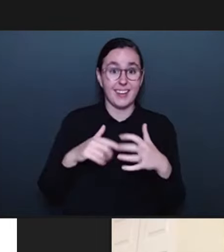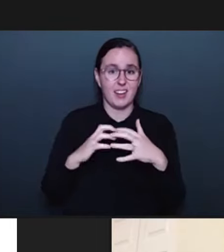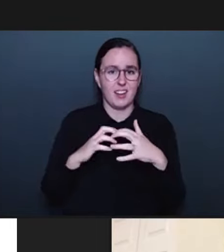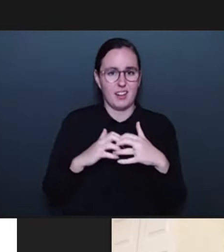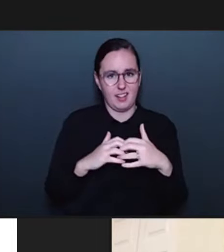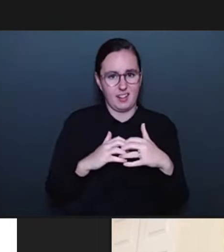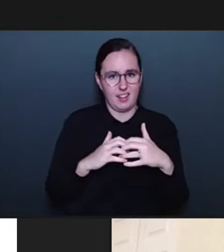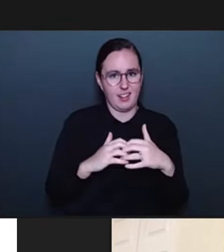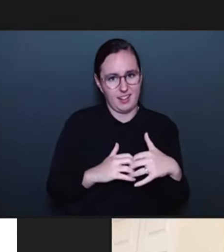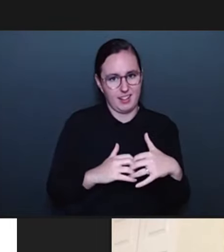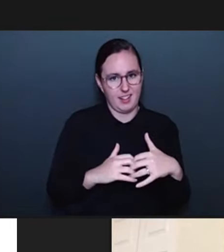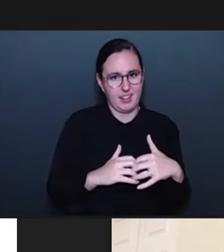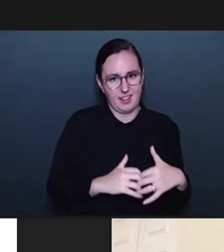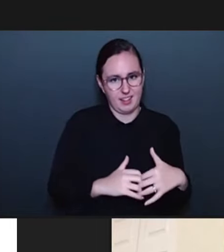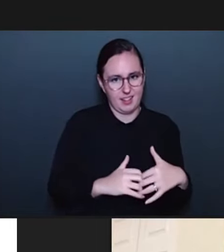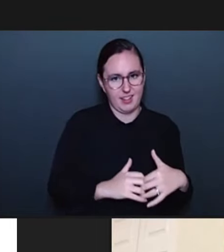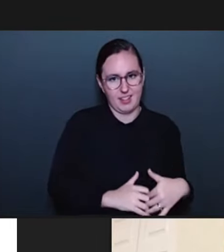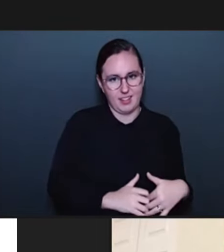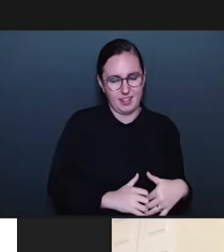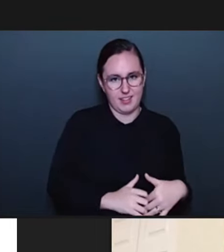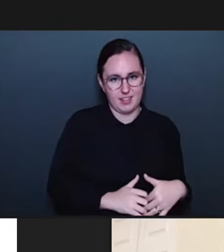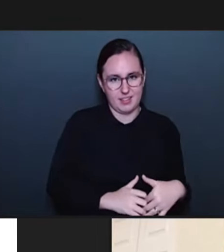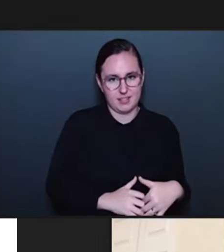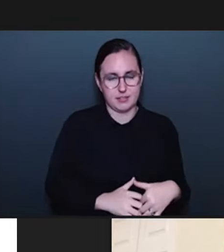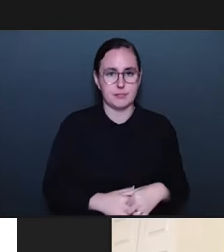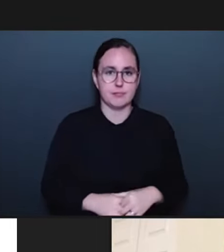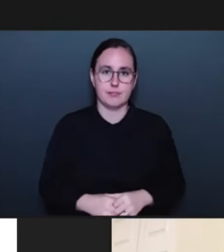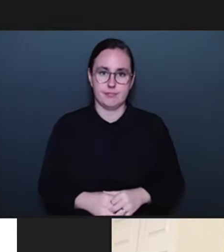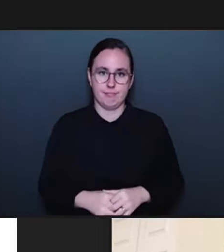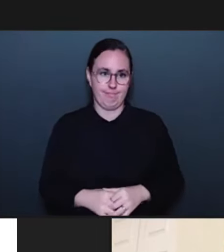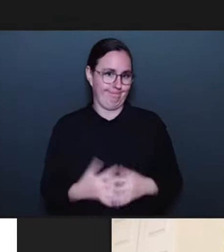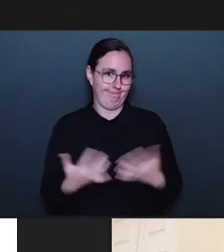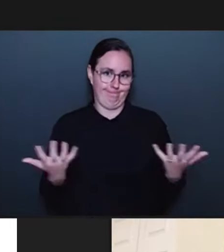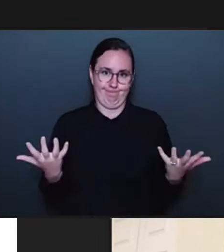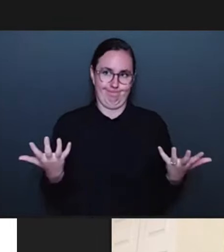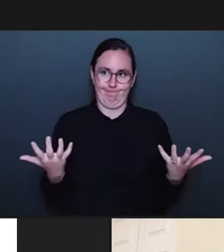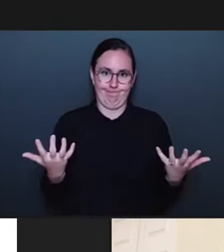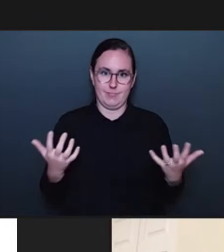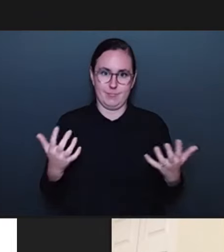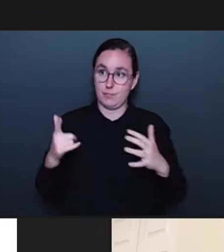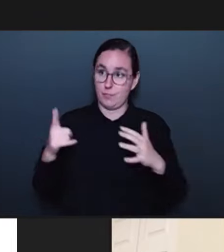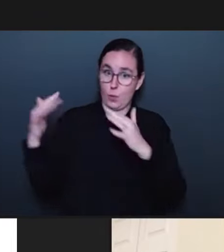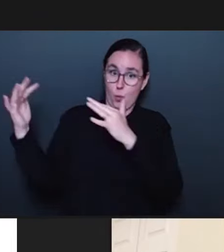it then very difficult to address climate action, which requires social sustainability, collective